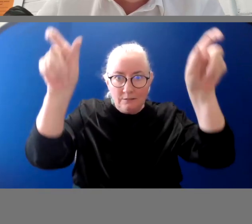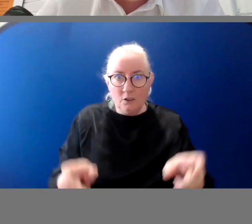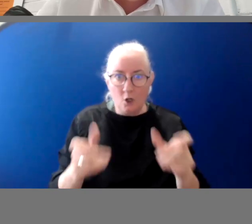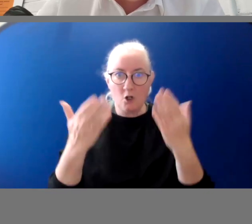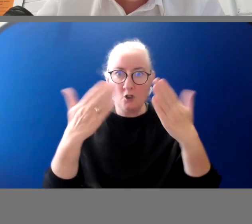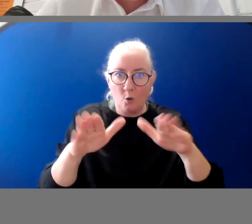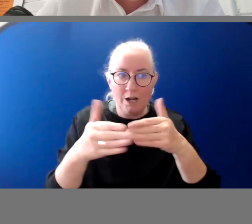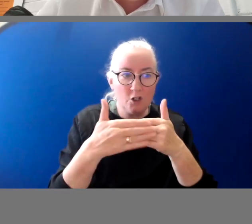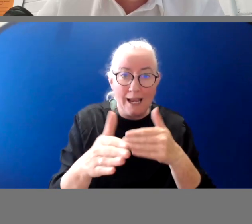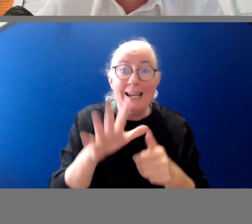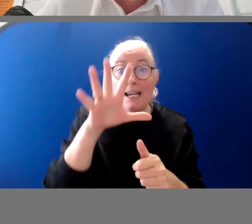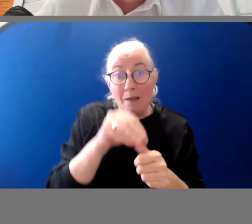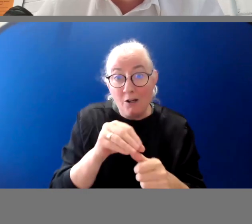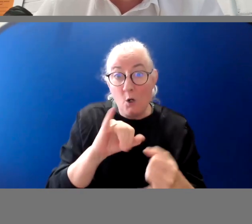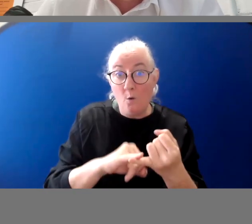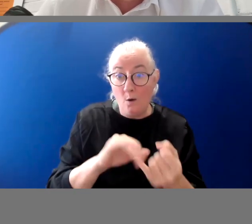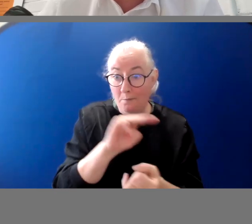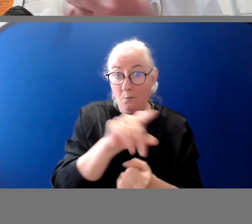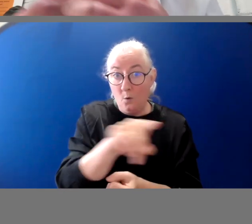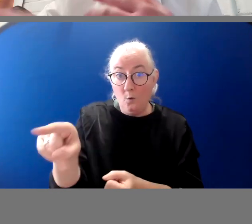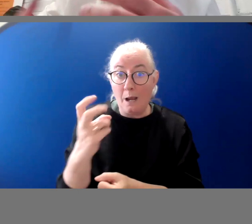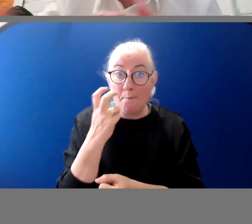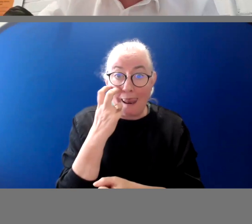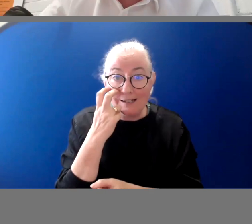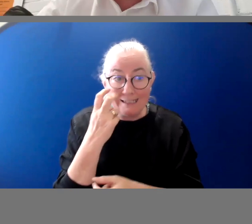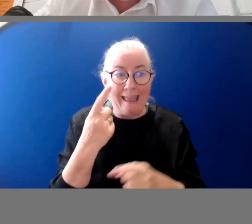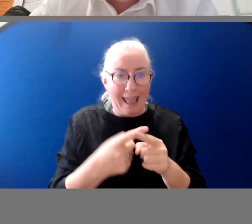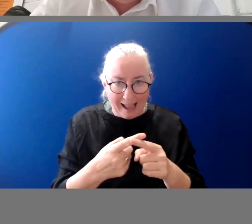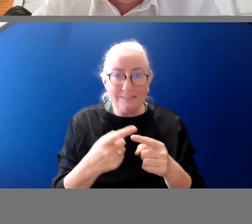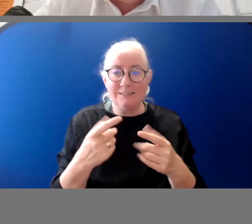particularly for people with visual impairments but also busy graphics and busy graphic design